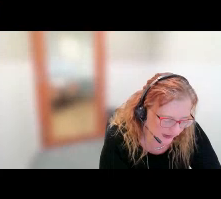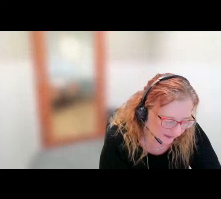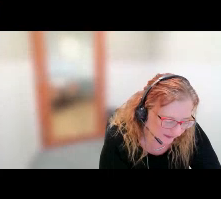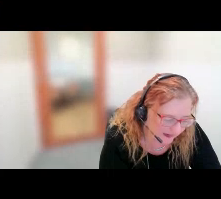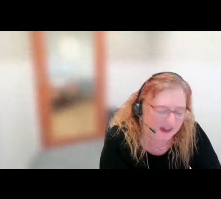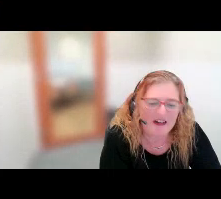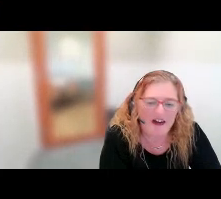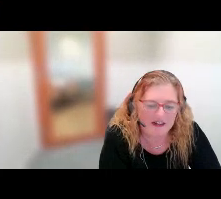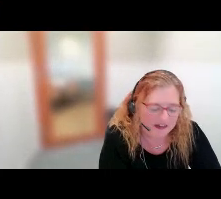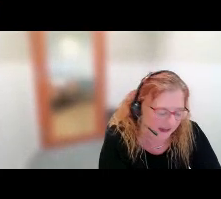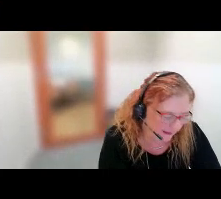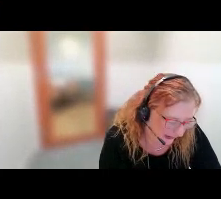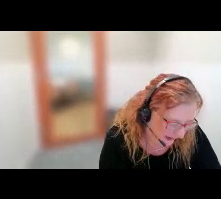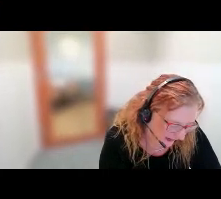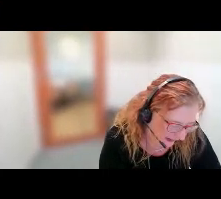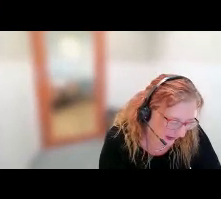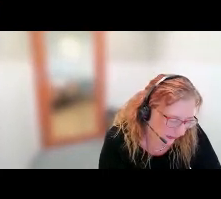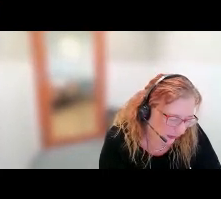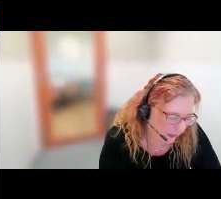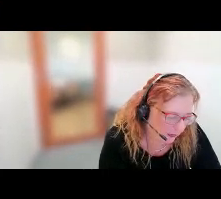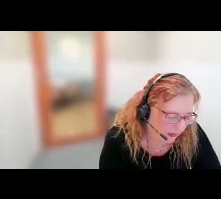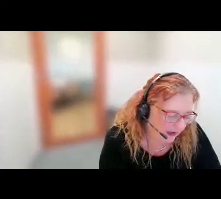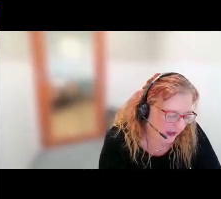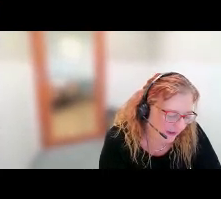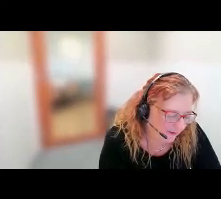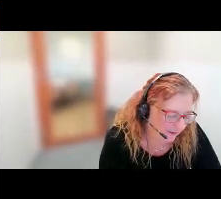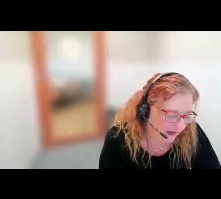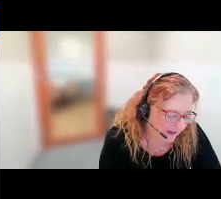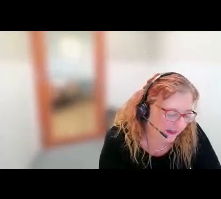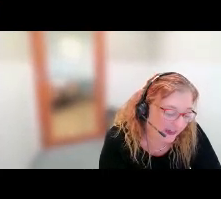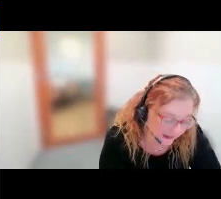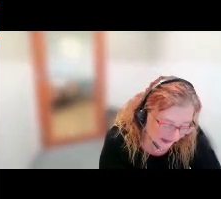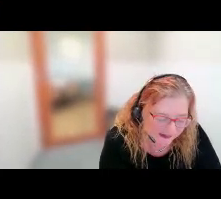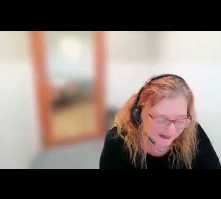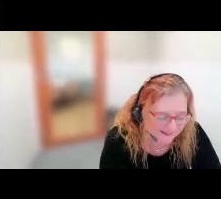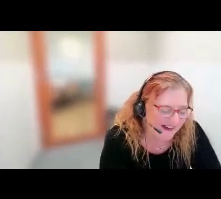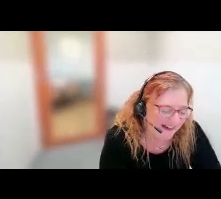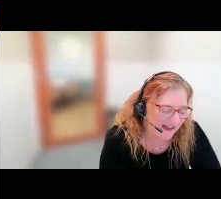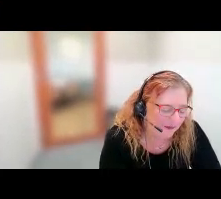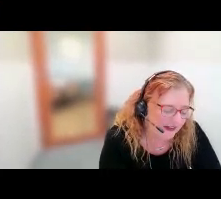ones like asking MPS to tell us if there's